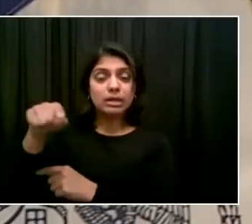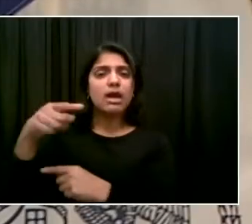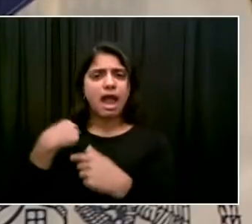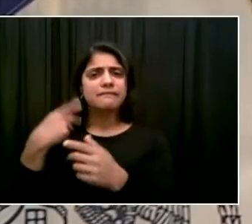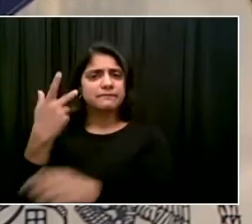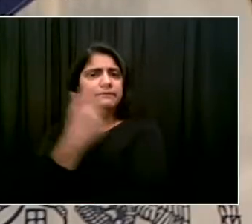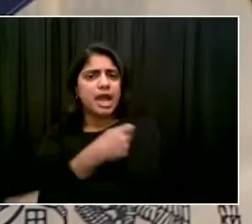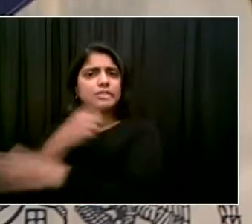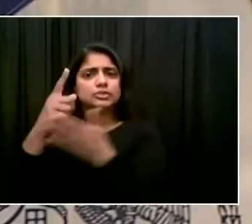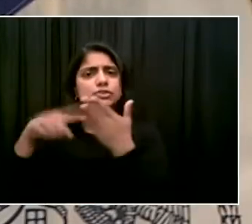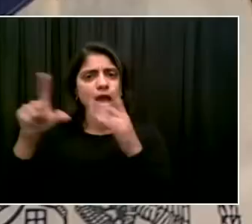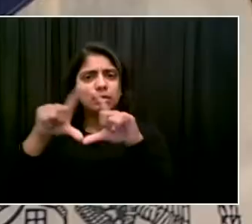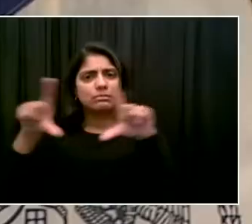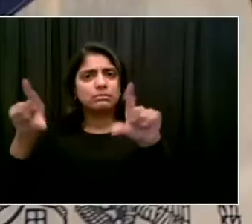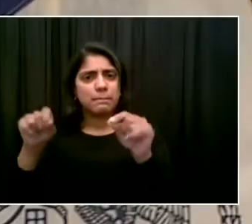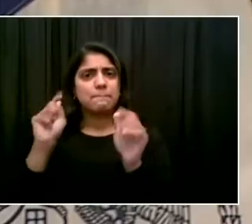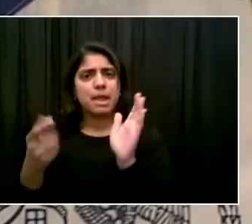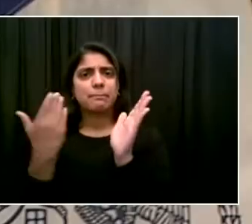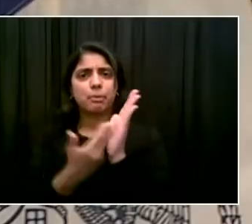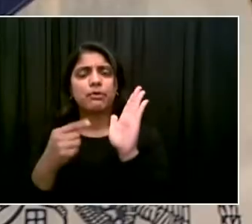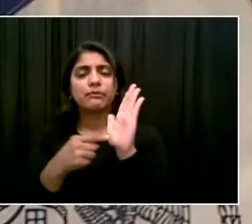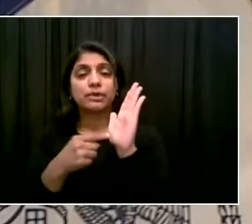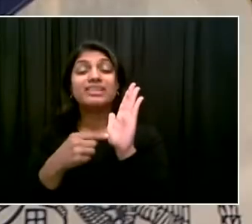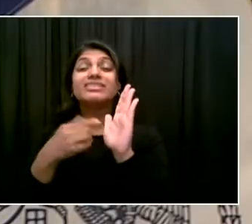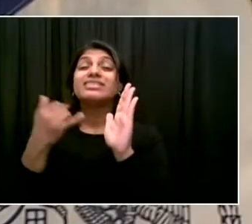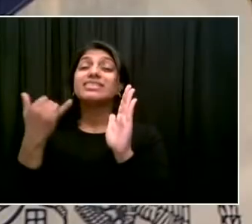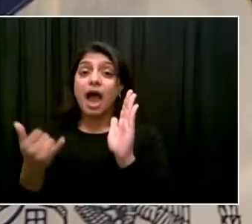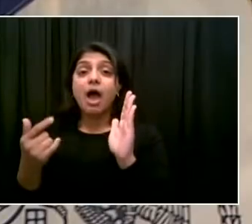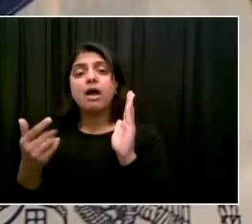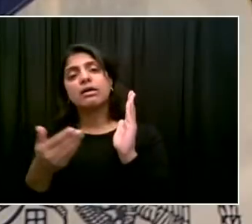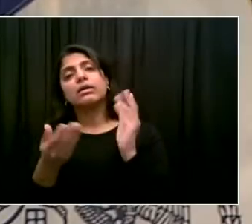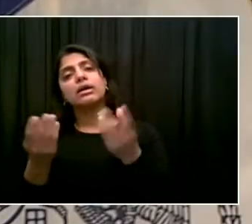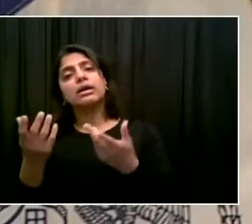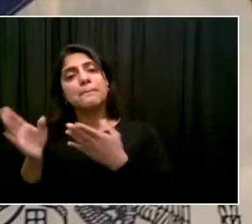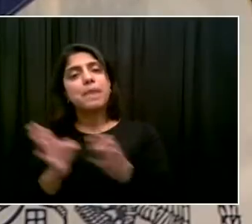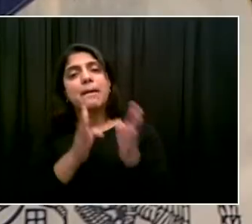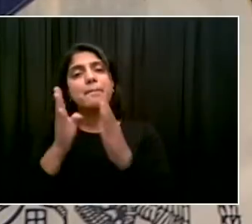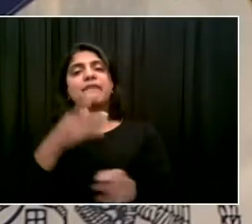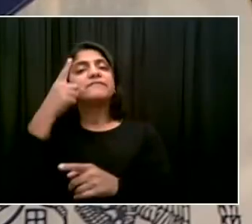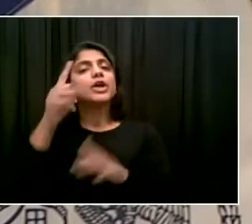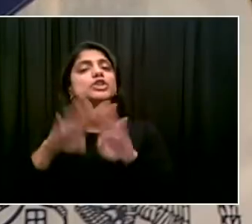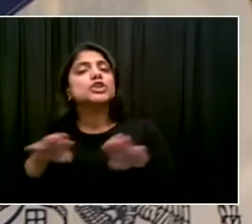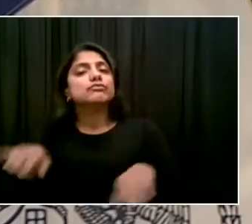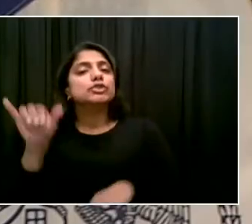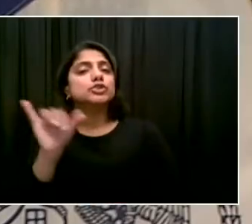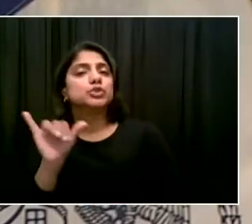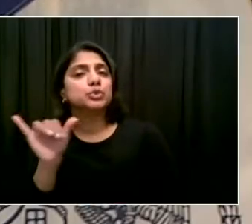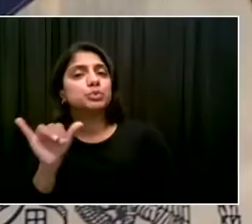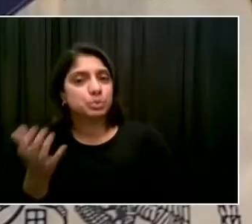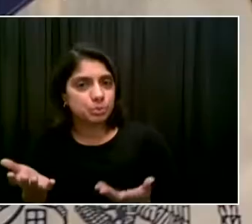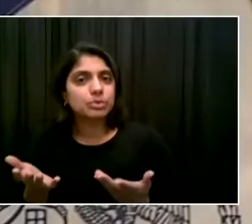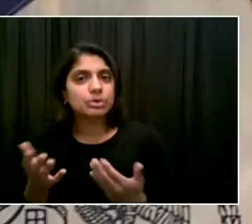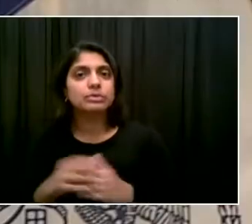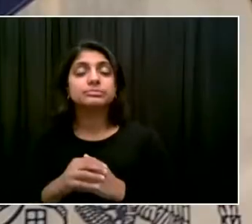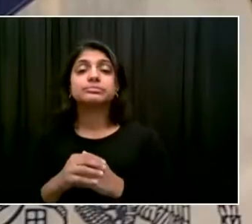THE FACTS, 12 TO 17-YEAR-OLDS, WE ARE NOW OVER 82% VCACINATED, THAT'S CRUCIAL